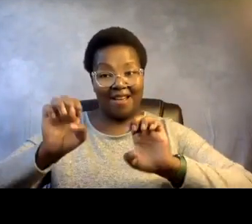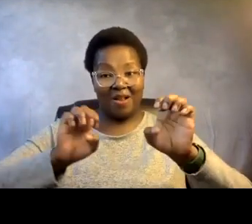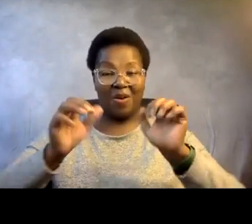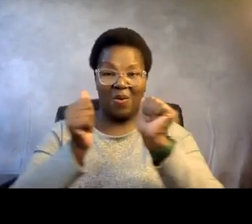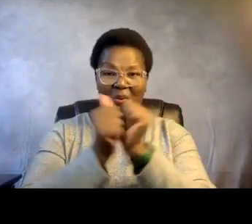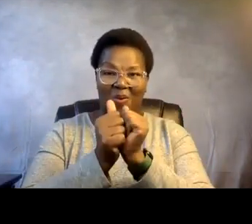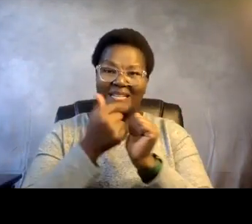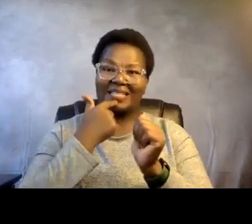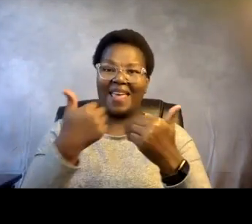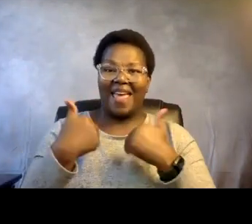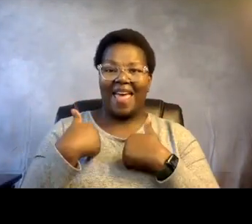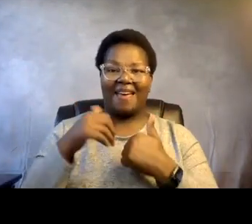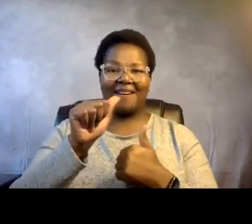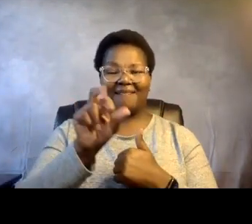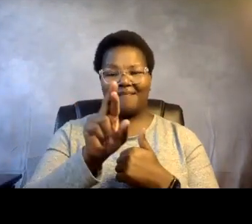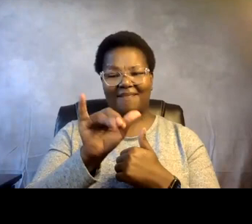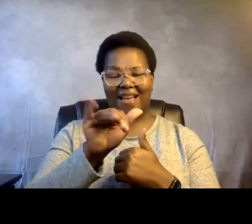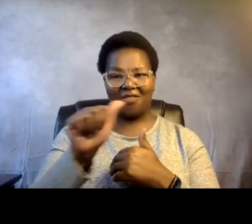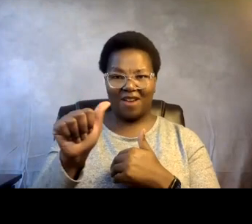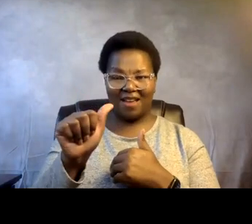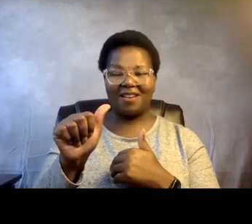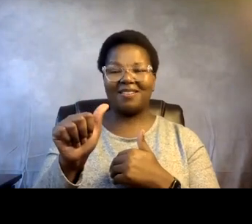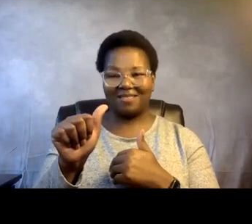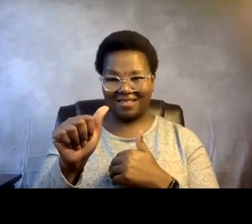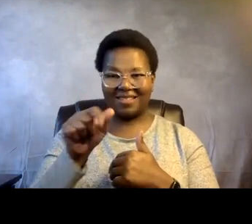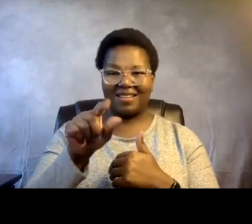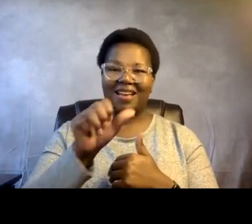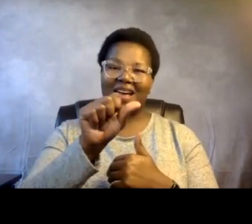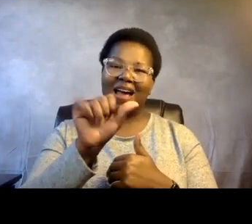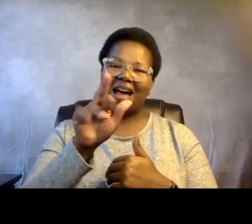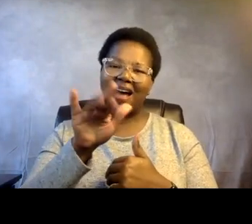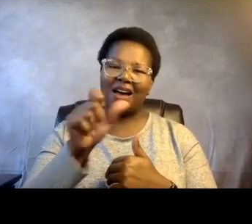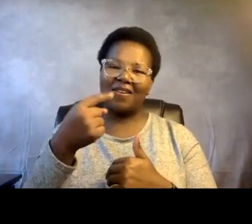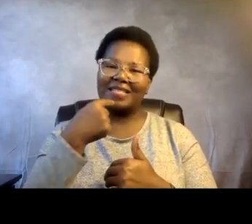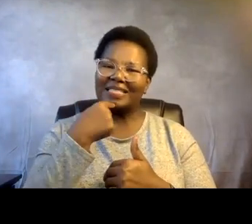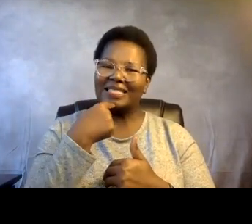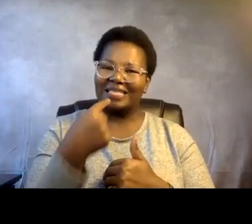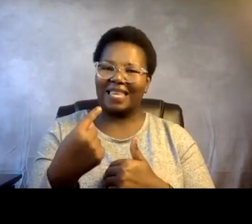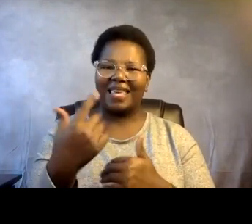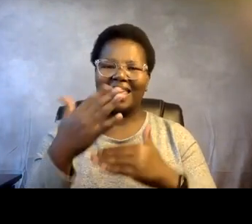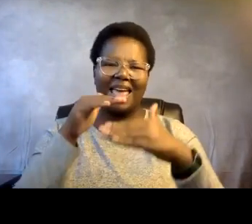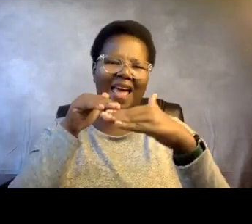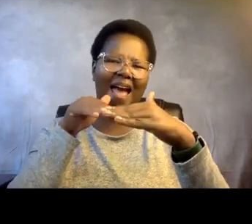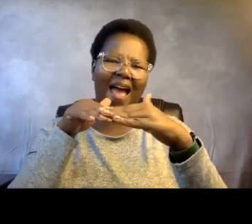ARIA. ARIA stands for Accessible Rich Internet Applications, it's a way to build on or change